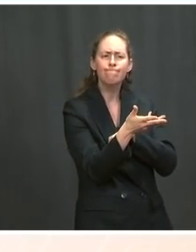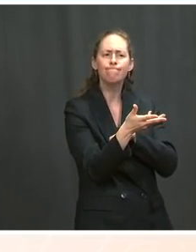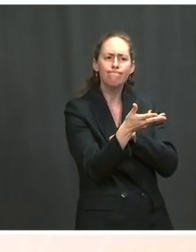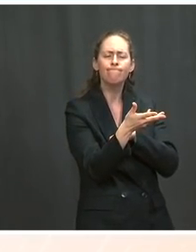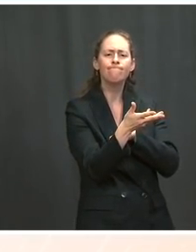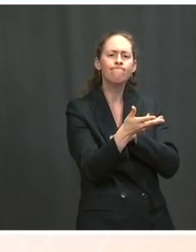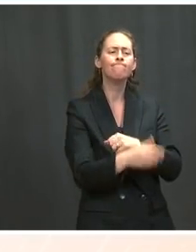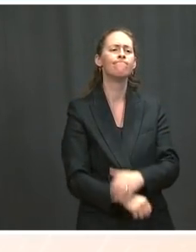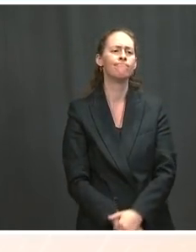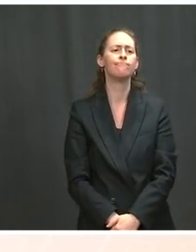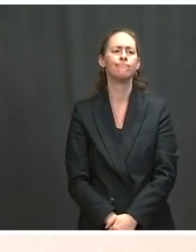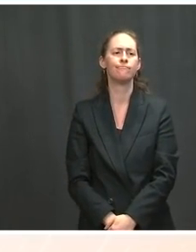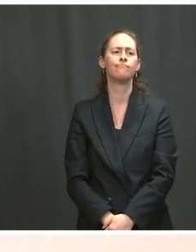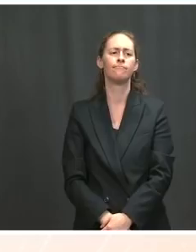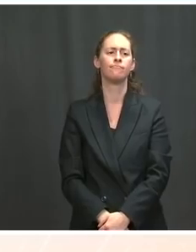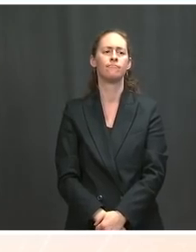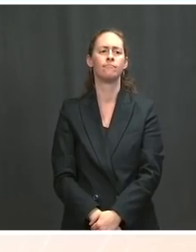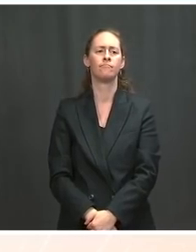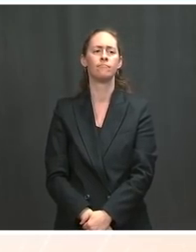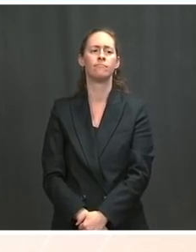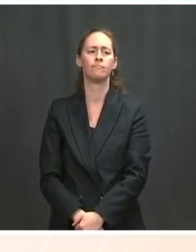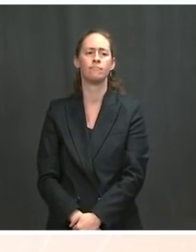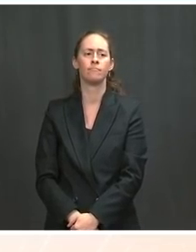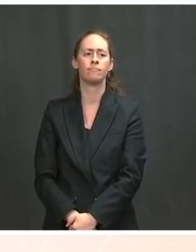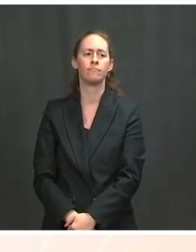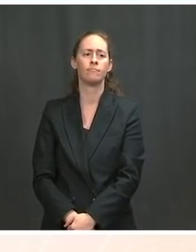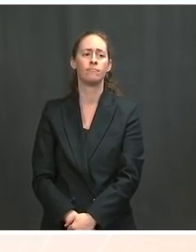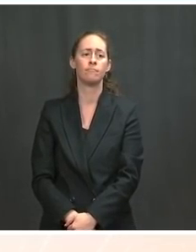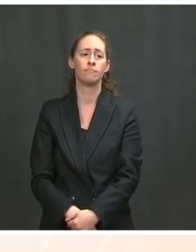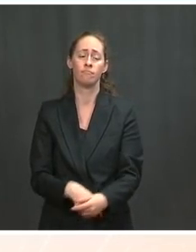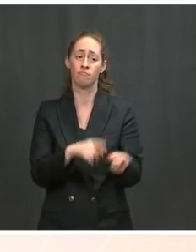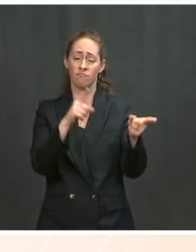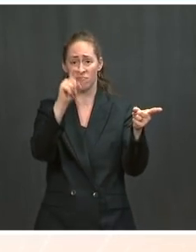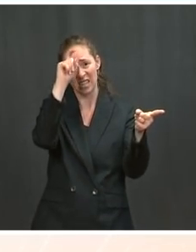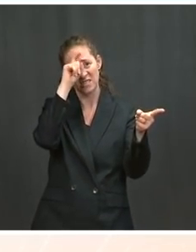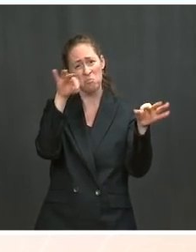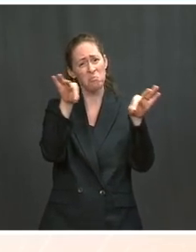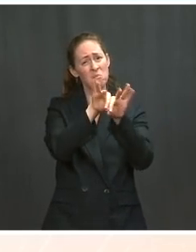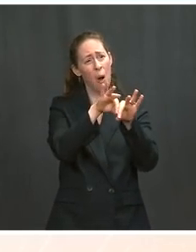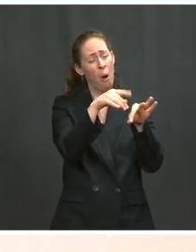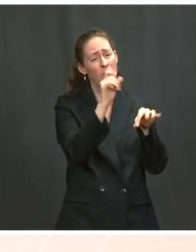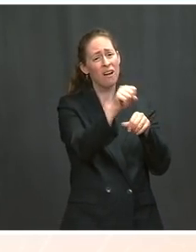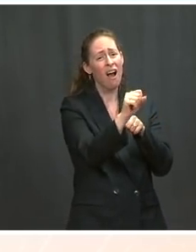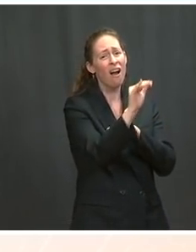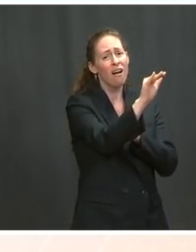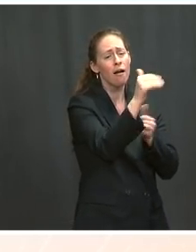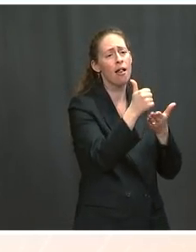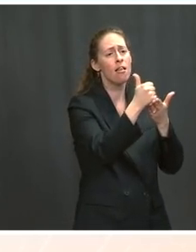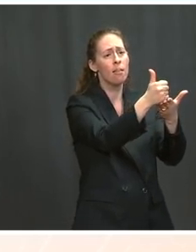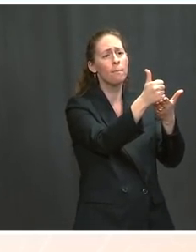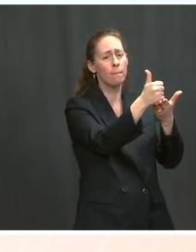They can play an important role here. And that's why we're communicating with them, as well as the Israelis and the Palestinians. The Press: Thank you, Jen.